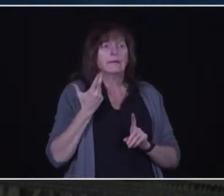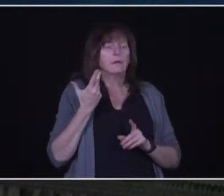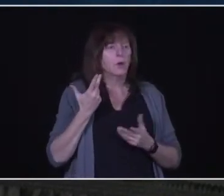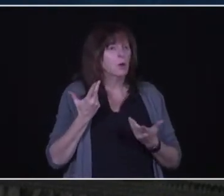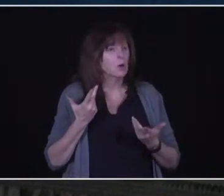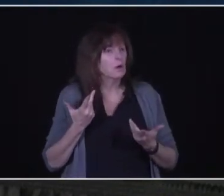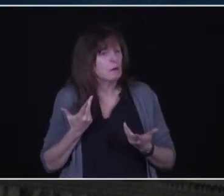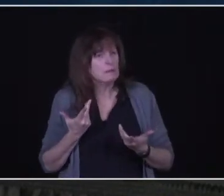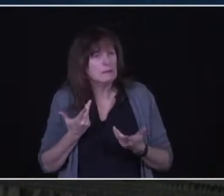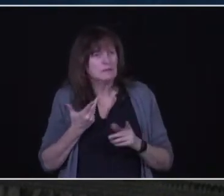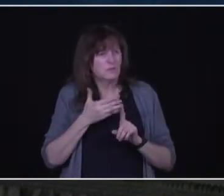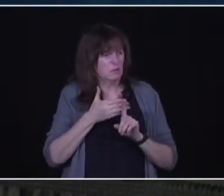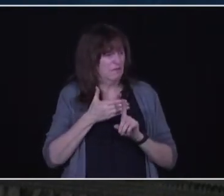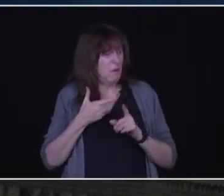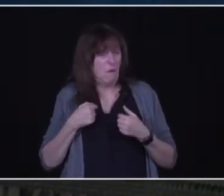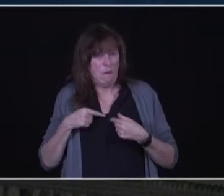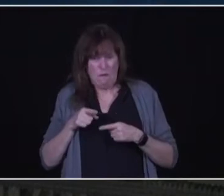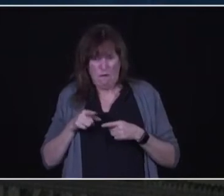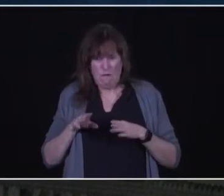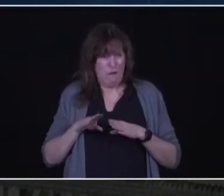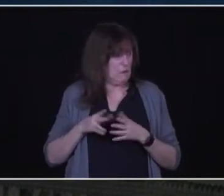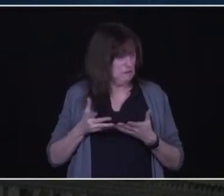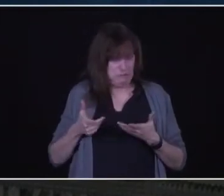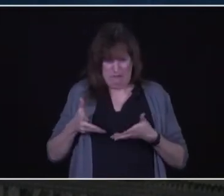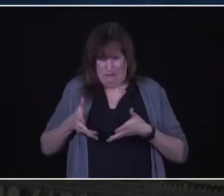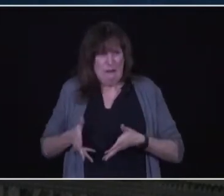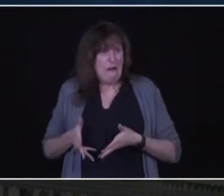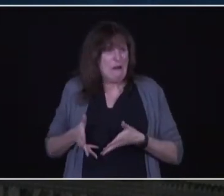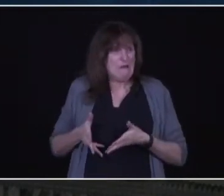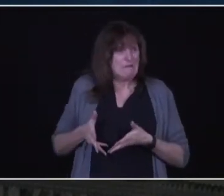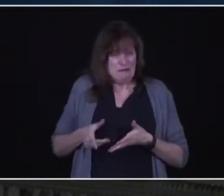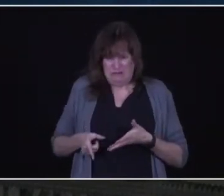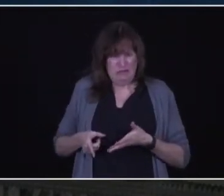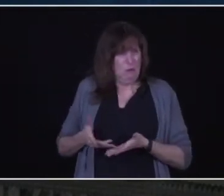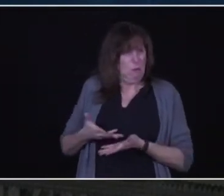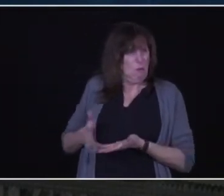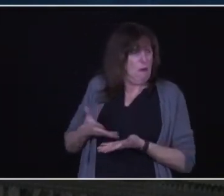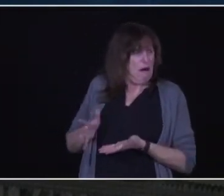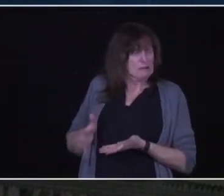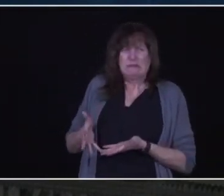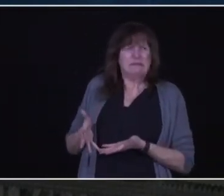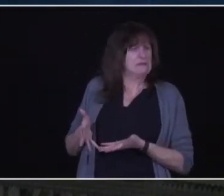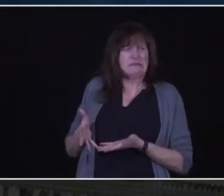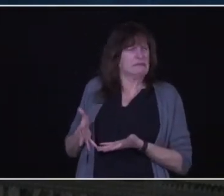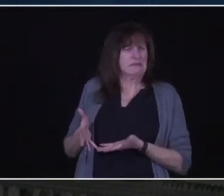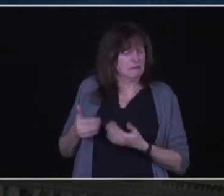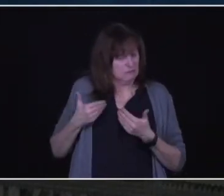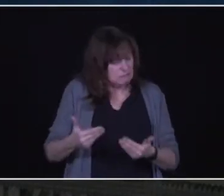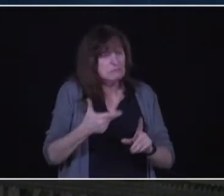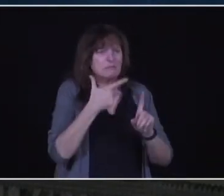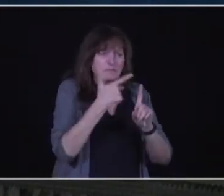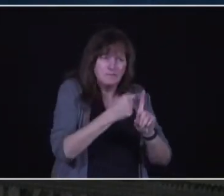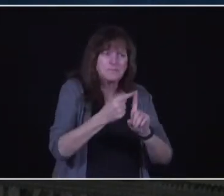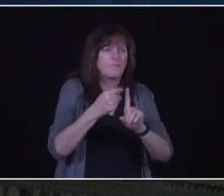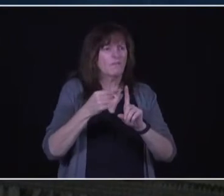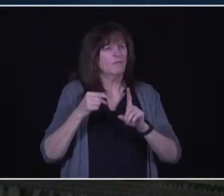they are near the end of the shift and they have done-two doses left we want to make sure they're not wasted.